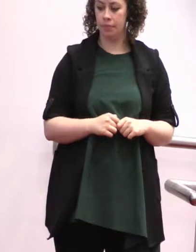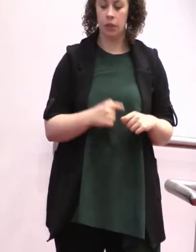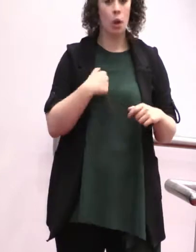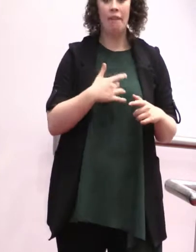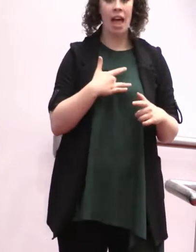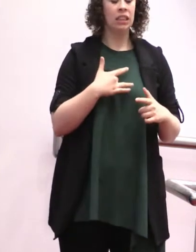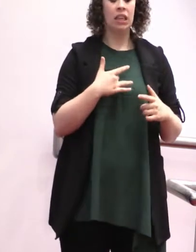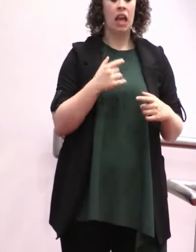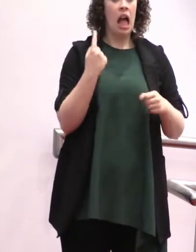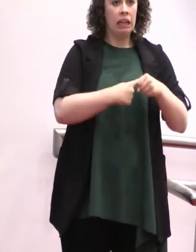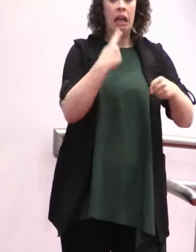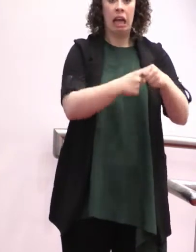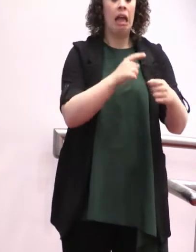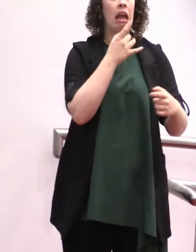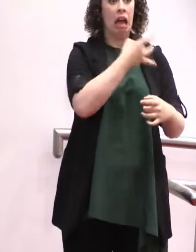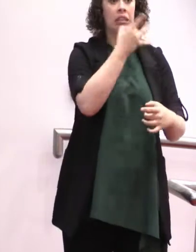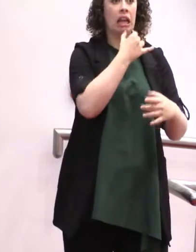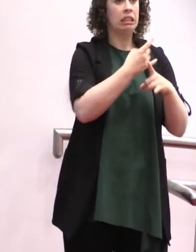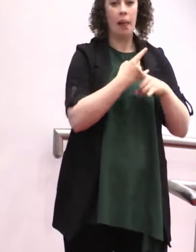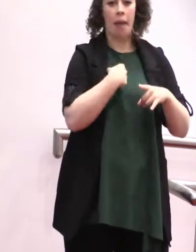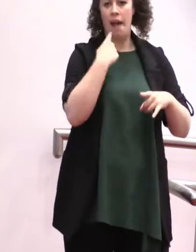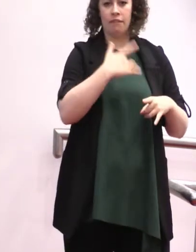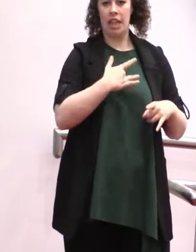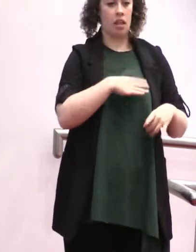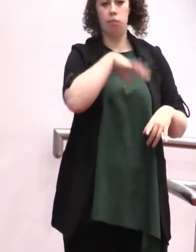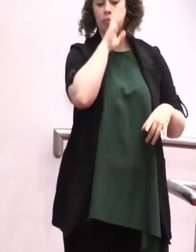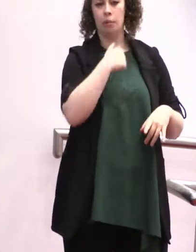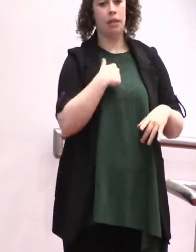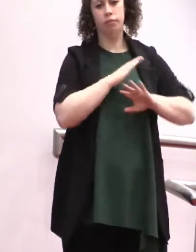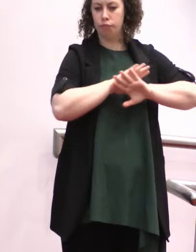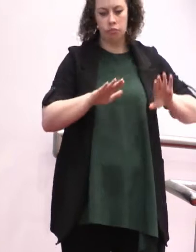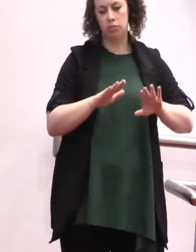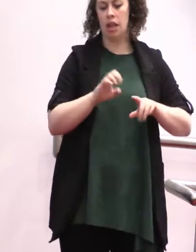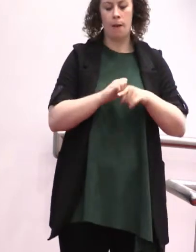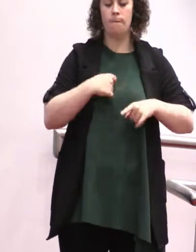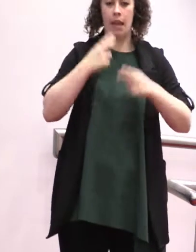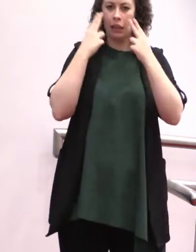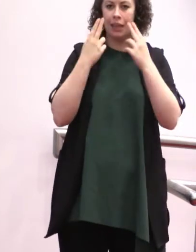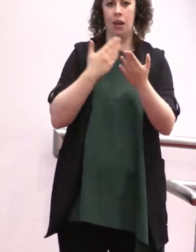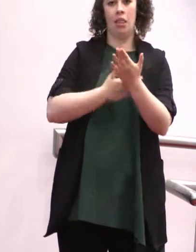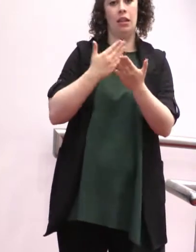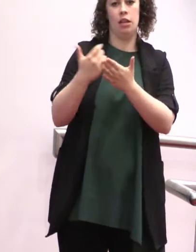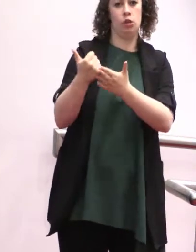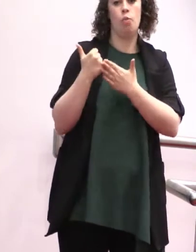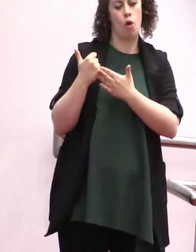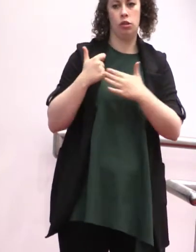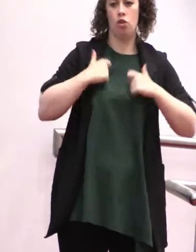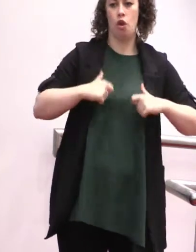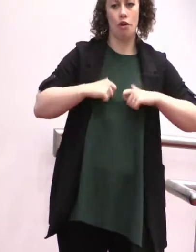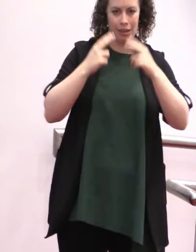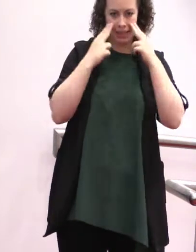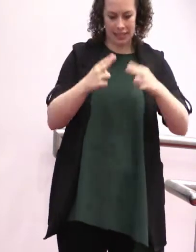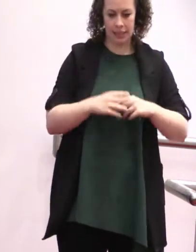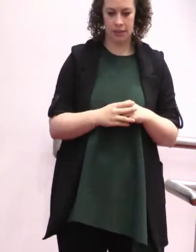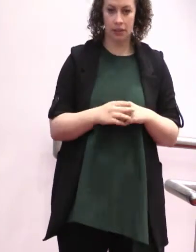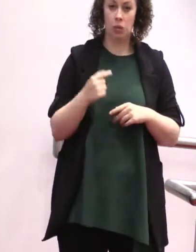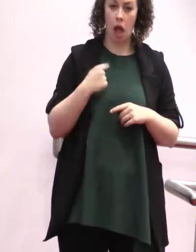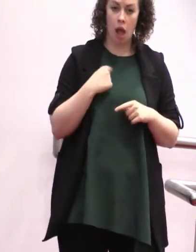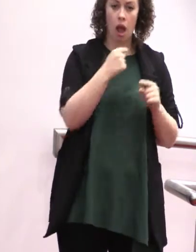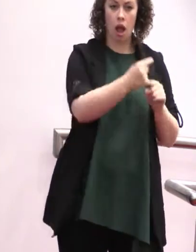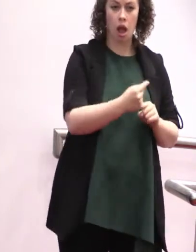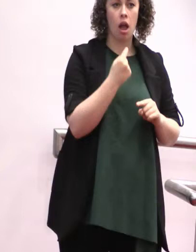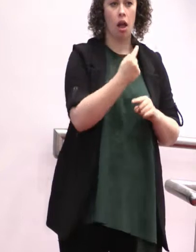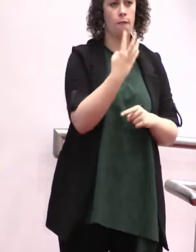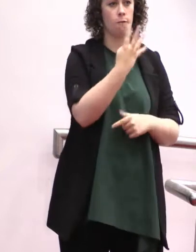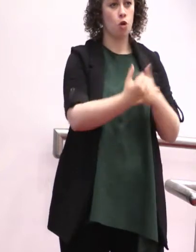With the help of the (unknown term) for four years and I appealed to the system.